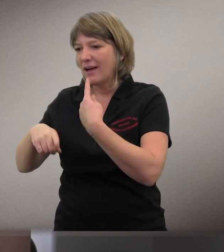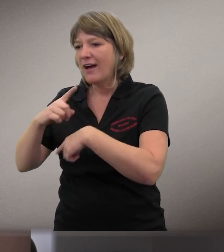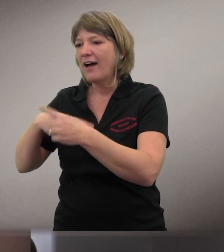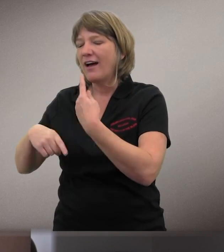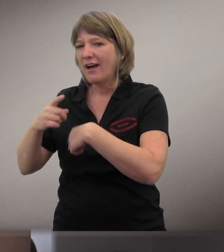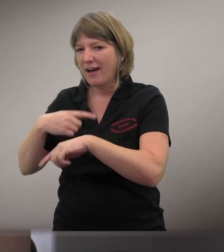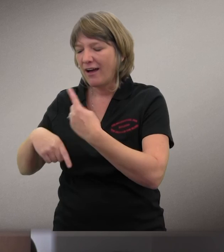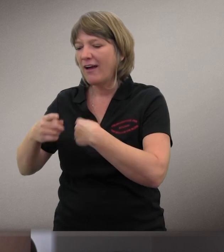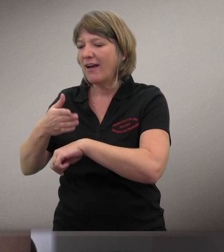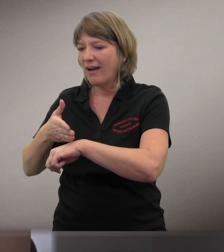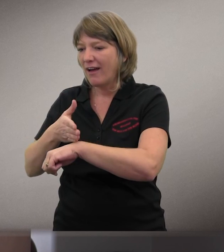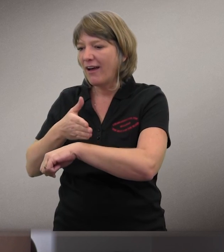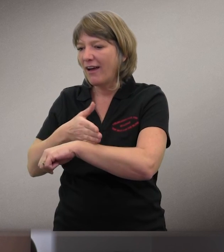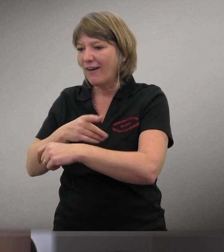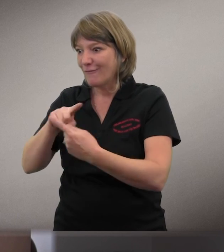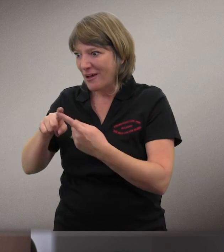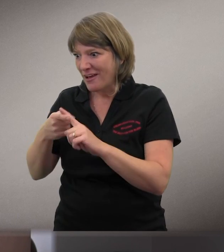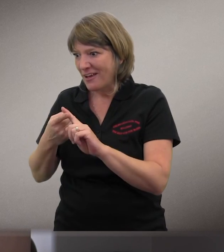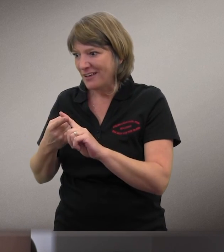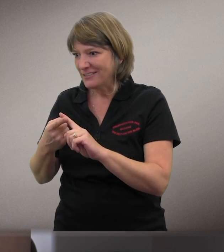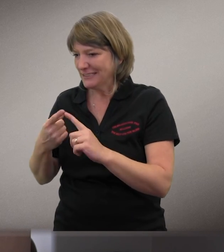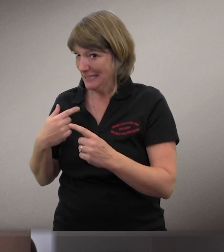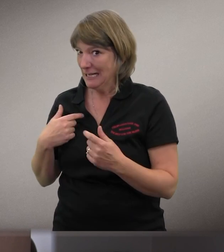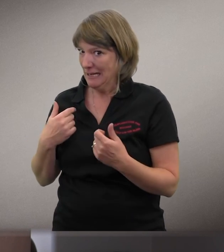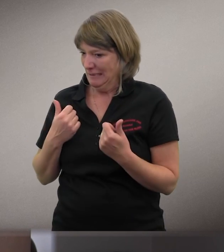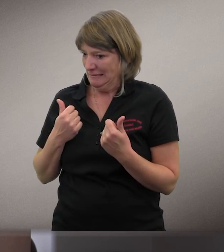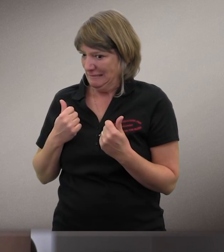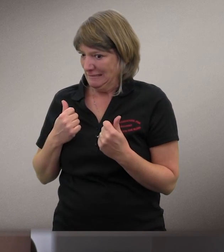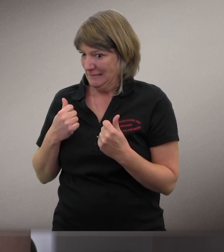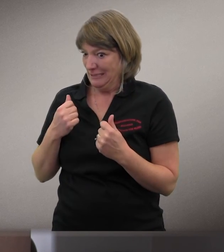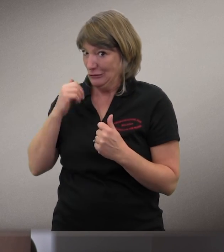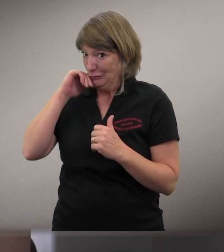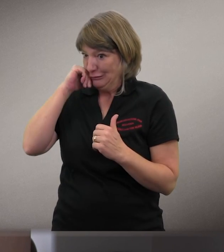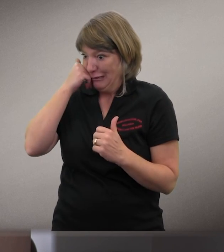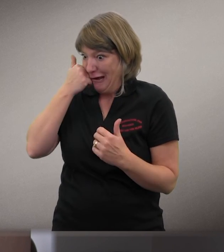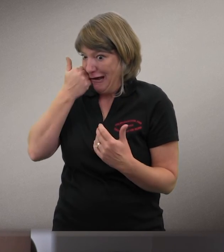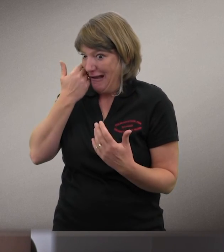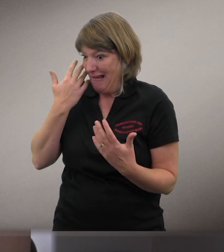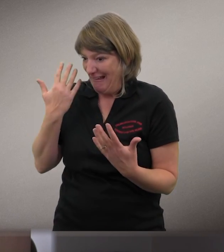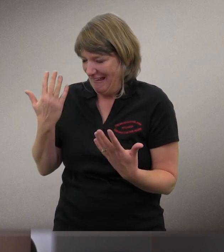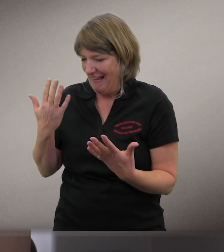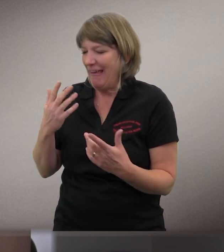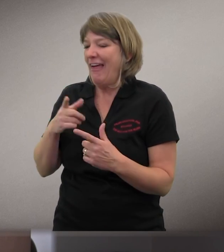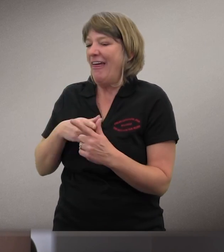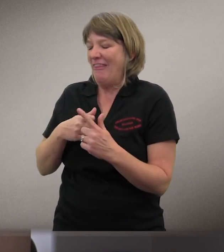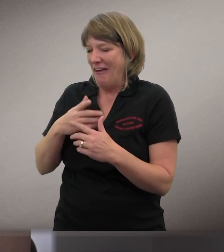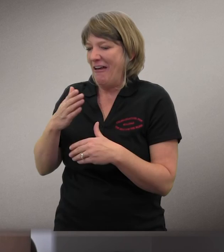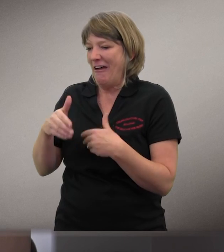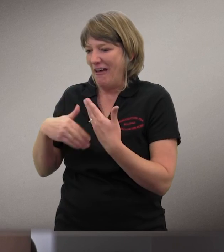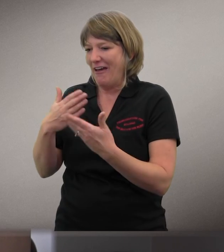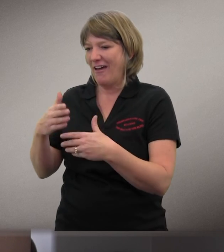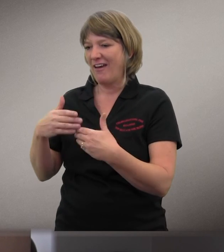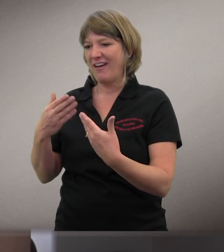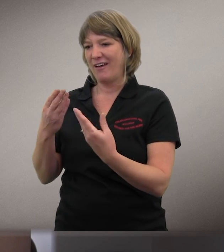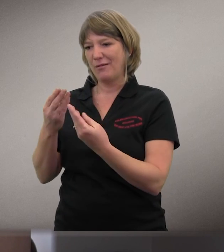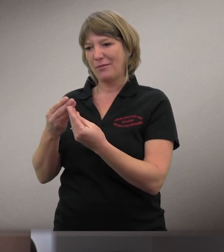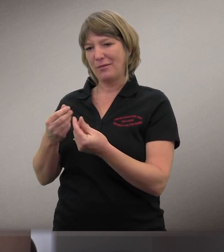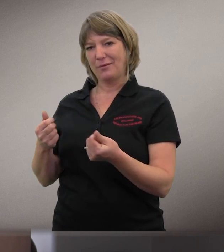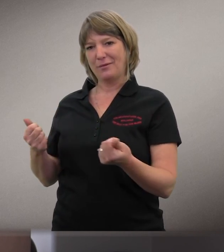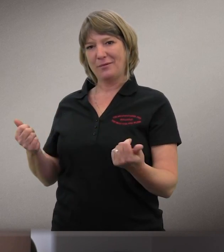and I started making new friends. I was really shy, when I first came here, but now I grew out of that.